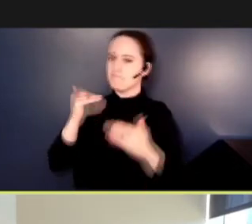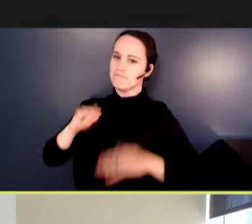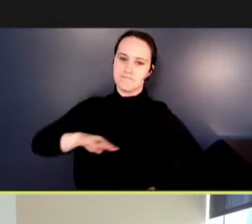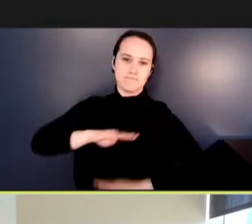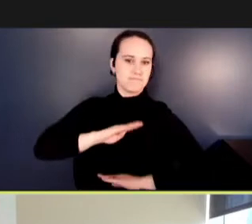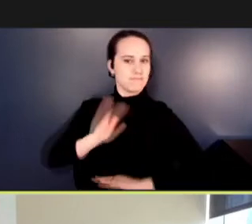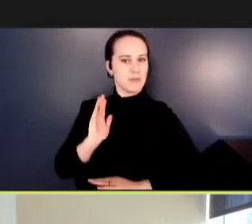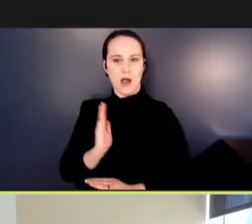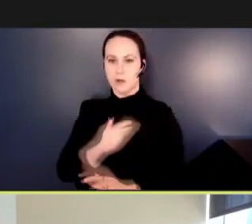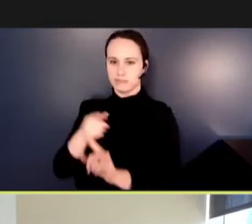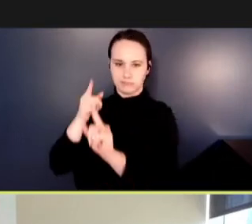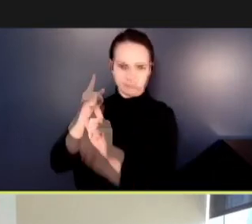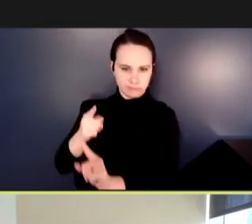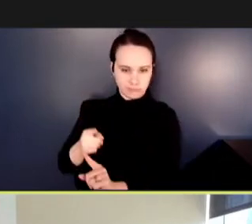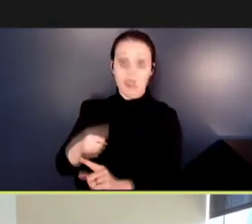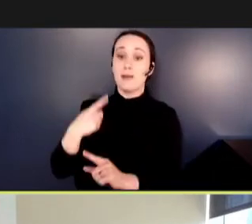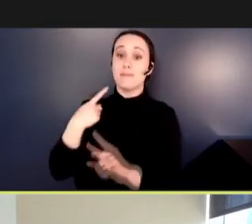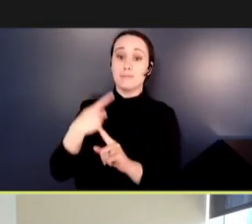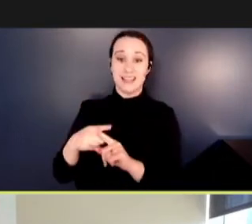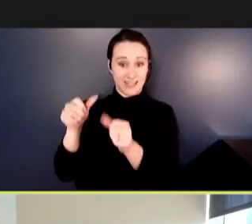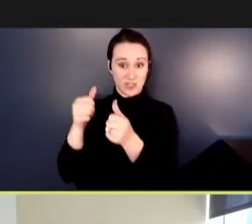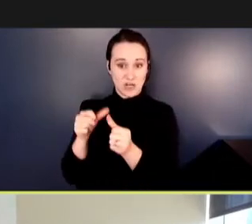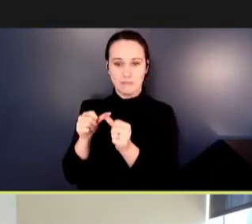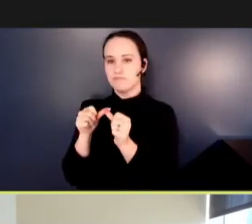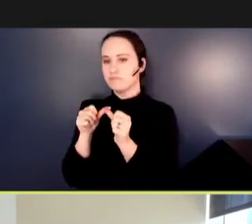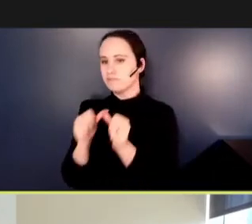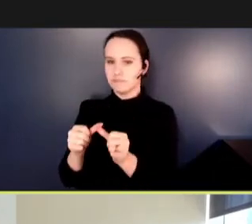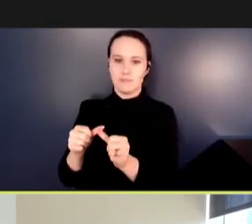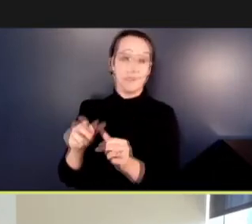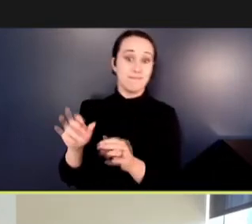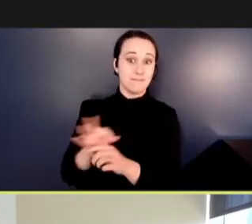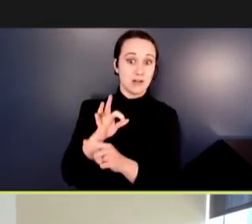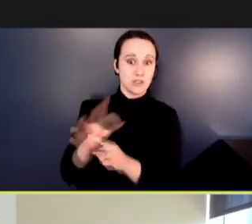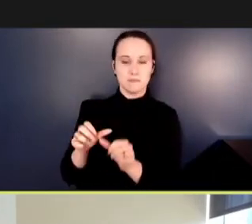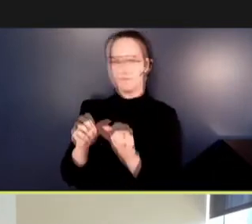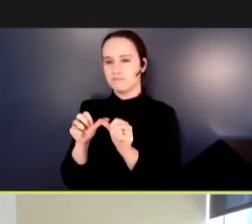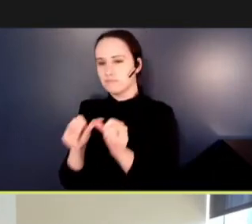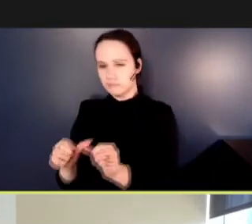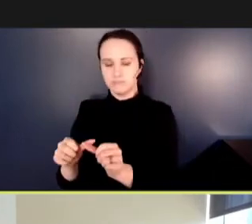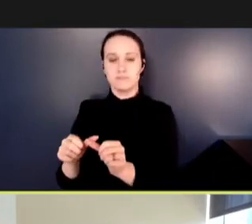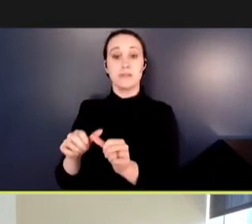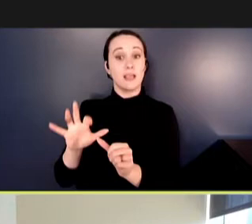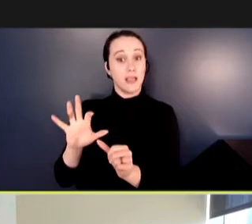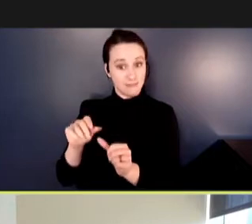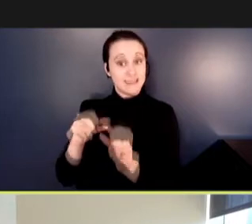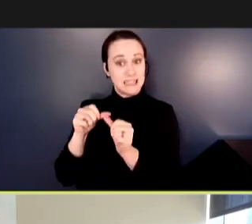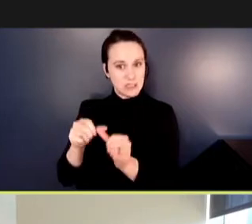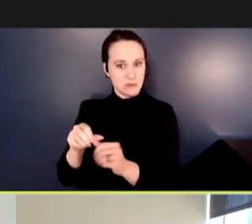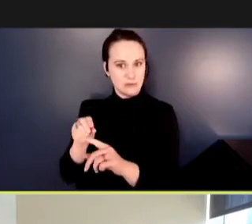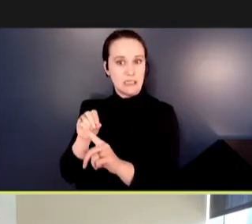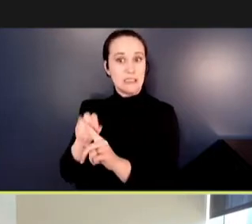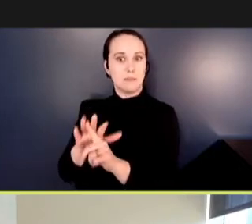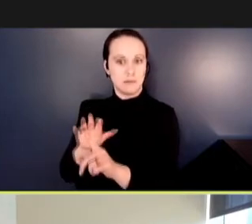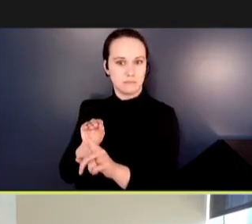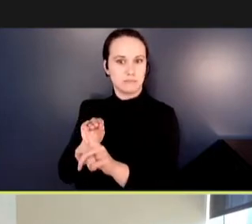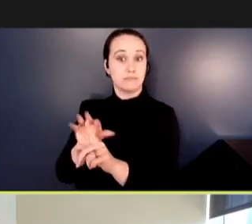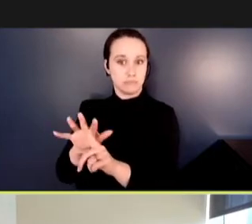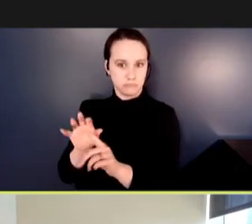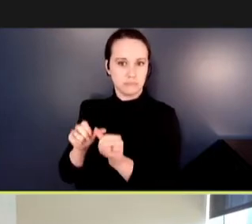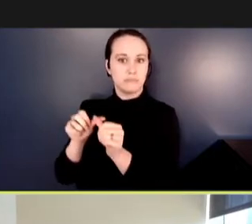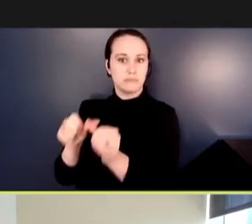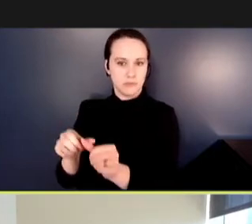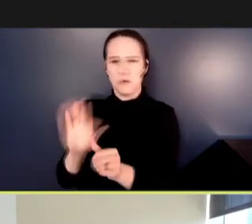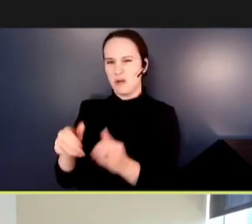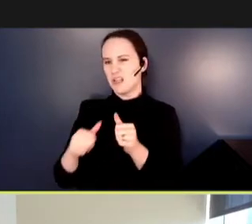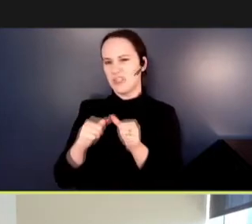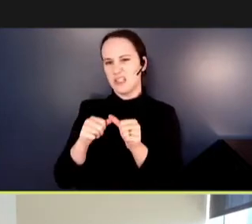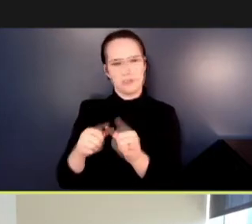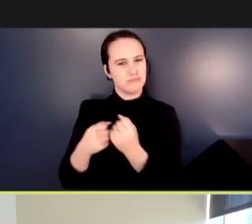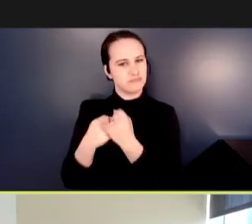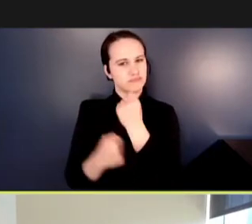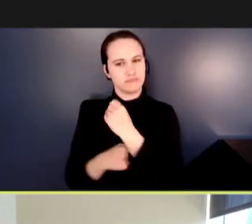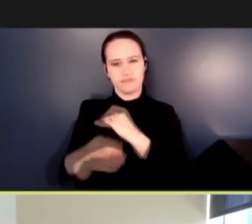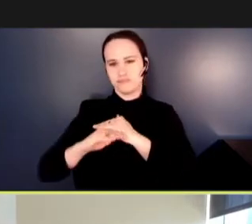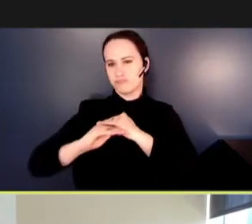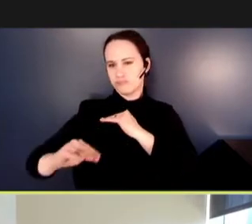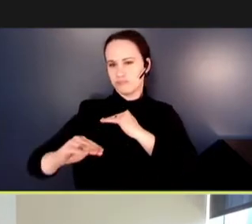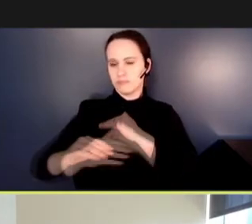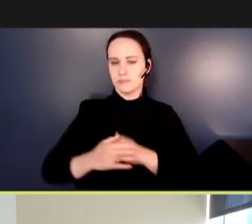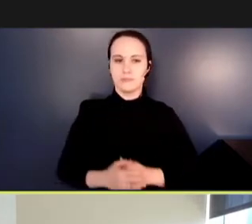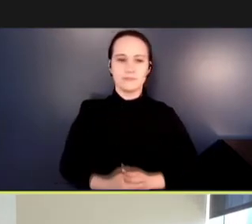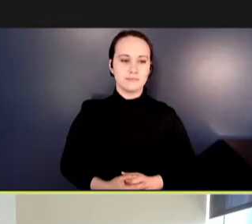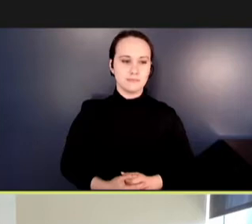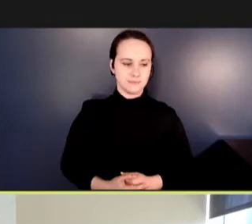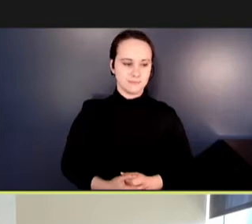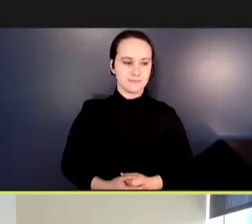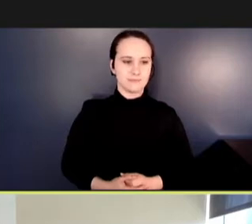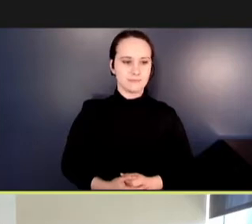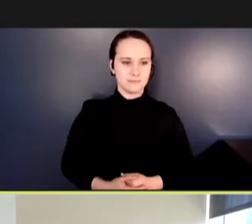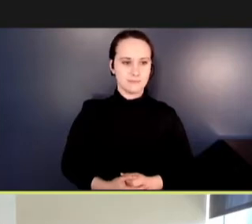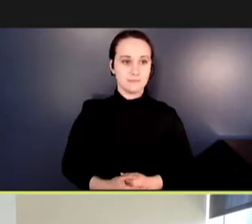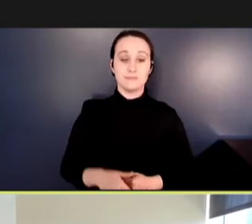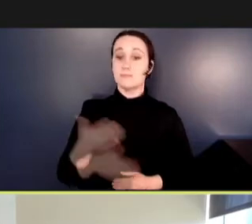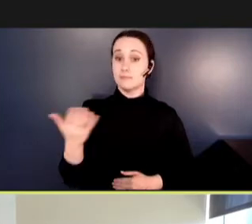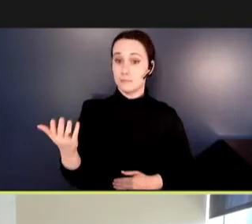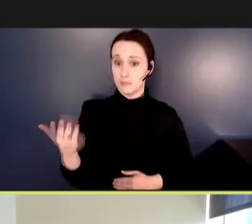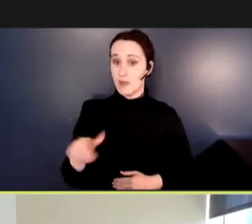likely to retain their shape and function when introduced as images. Another critical component